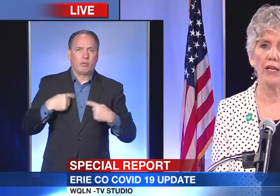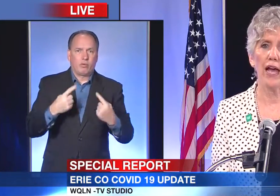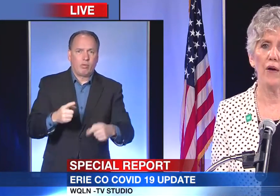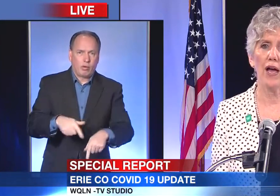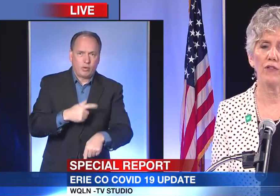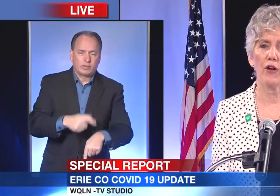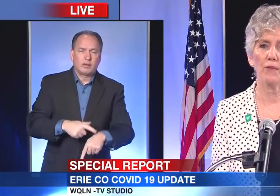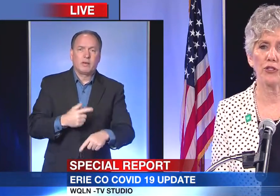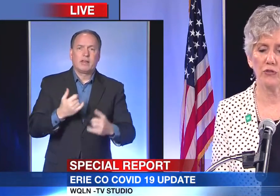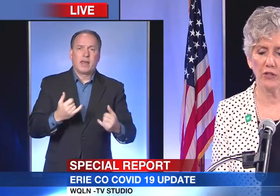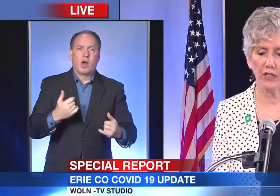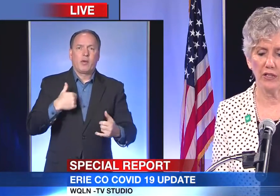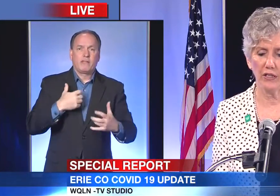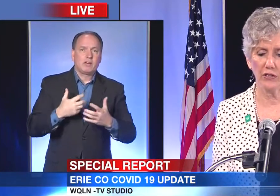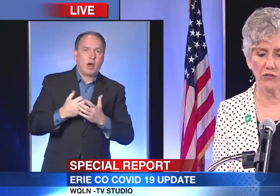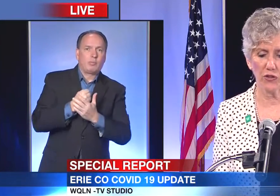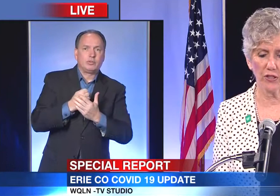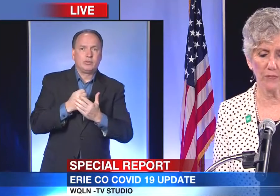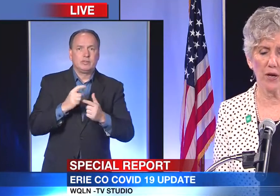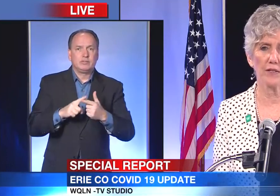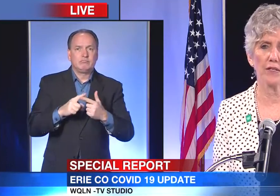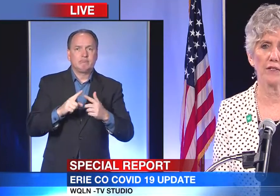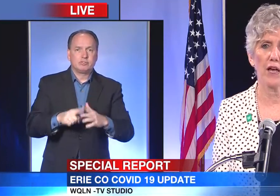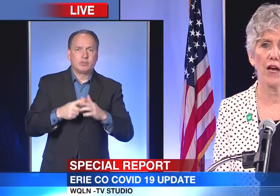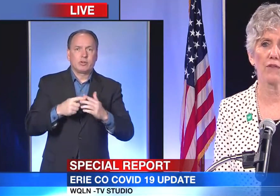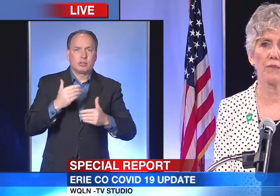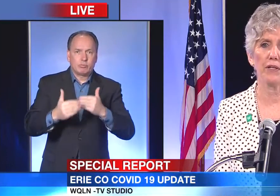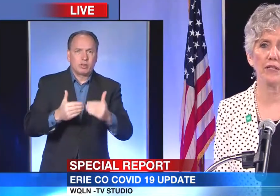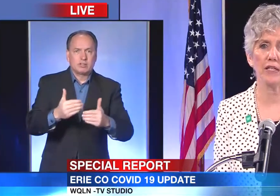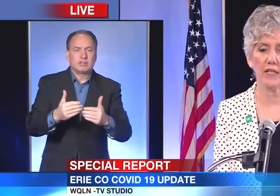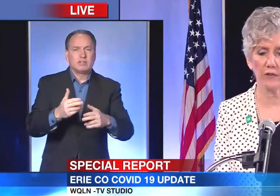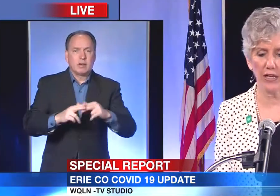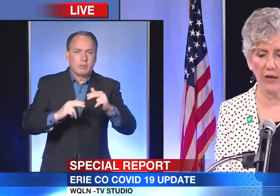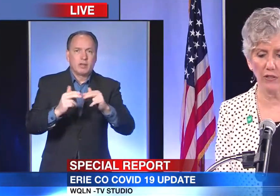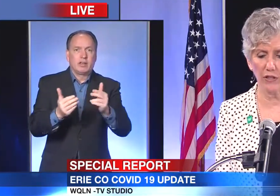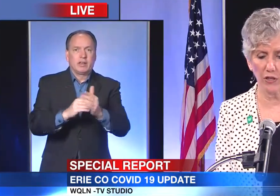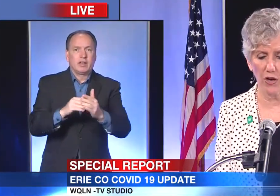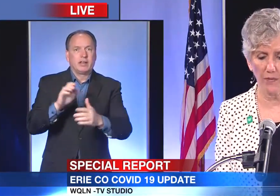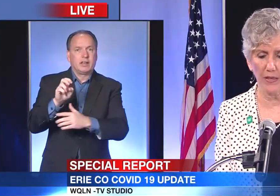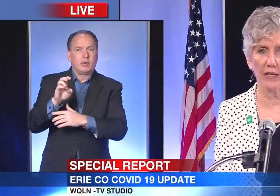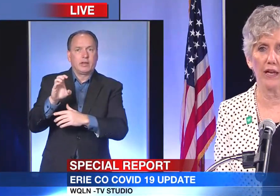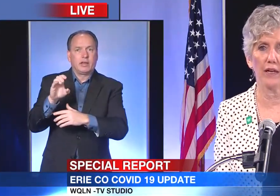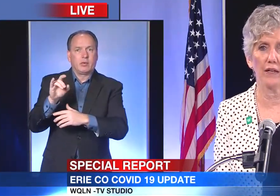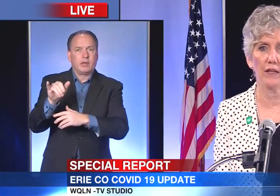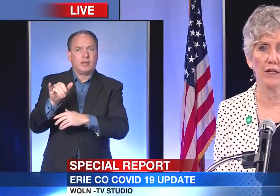FROM ONE ANOTHER FOR SUCH A LONG TIME. WE NOW HAVE AN OPPORTUNITY TO